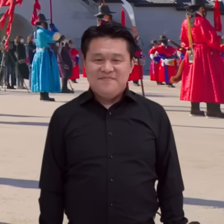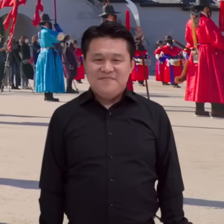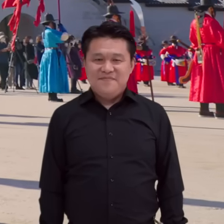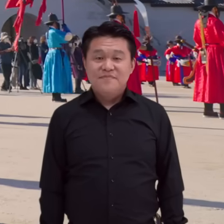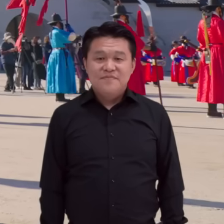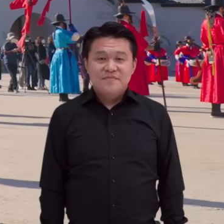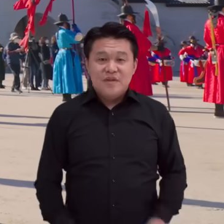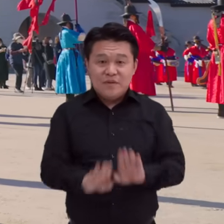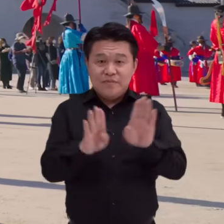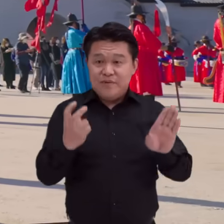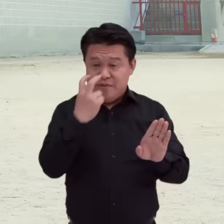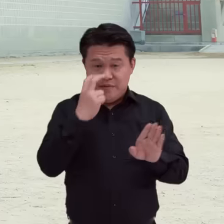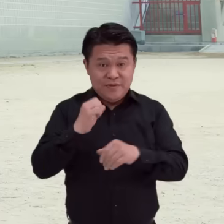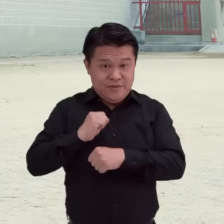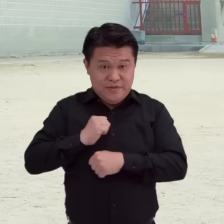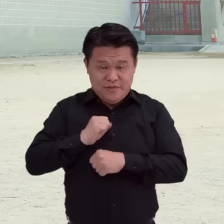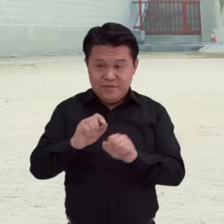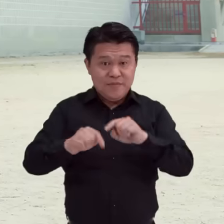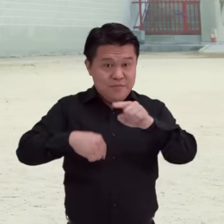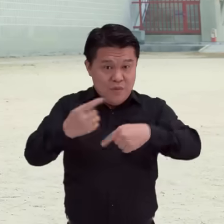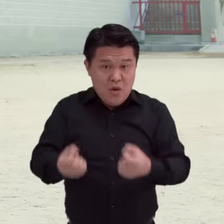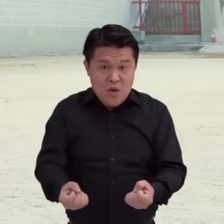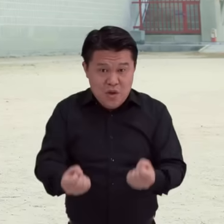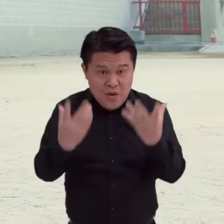The Changing of the Royal Guard Ceremony is a traditional cultural event reenacted based on